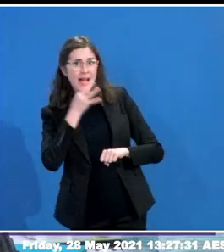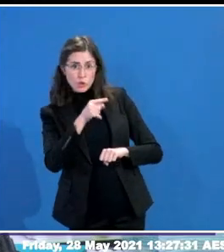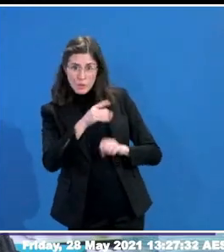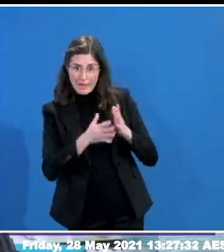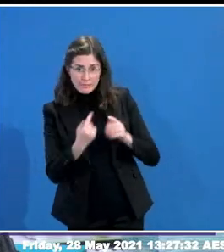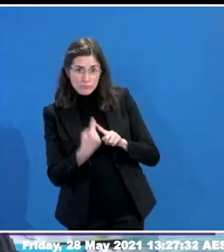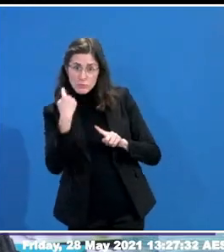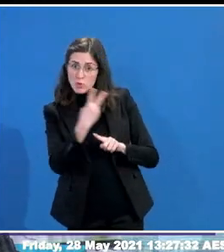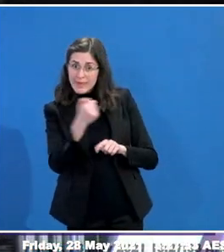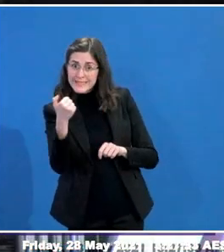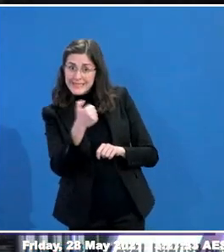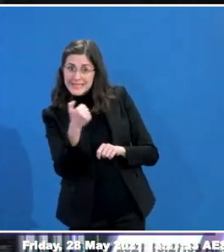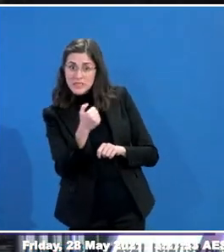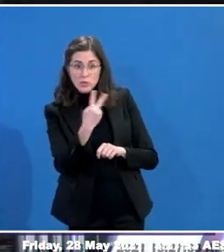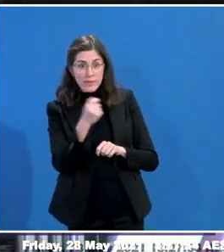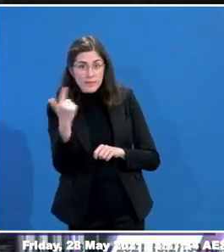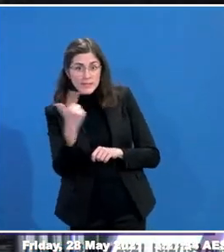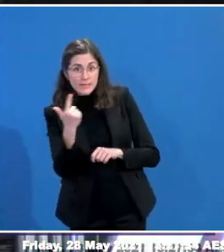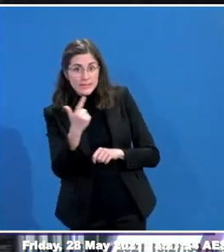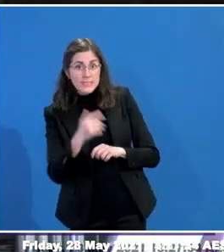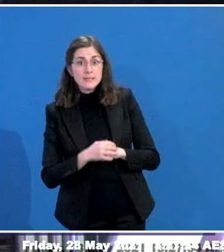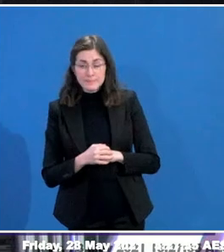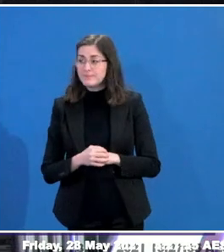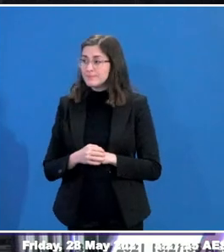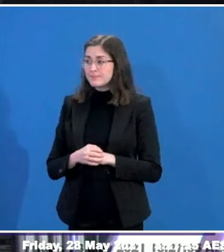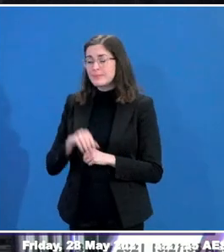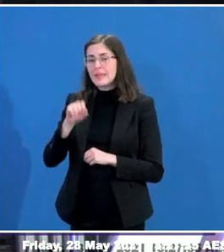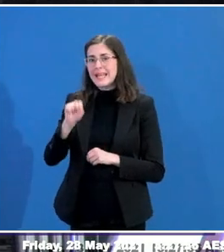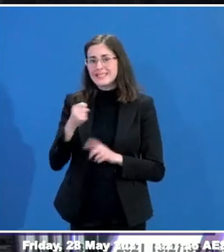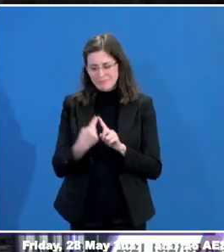In 2016/17, in the transition period, was it your understanding that